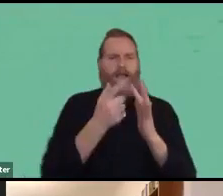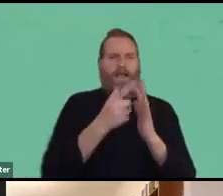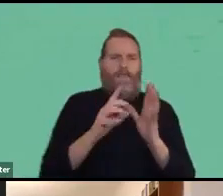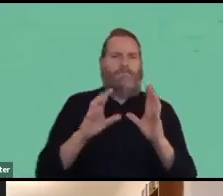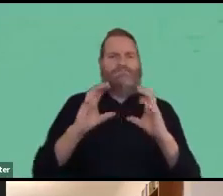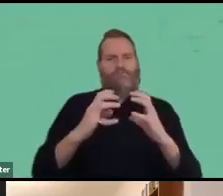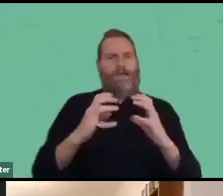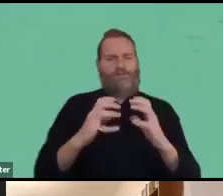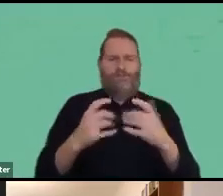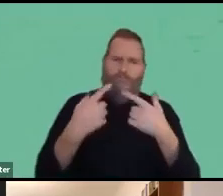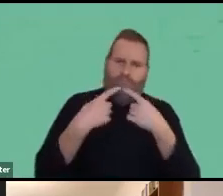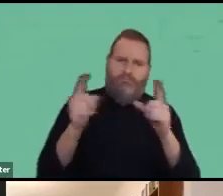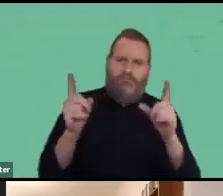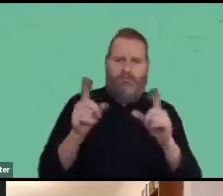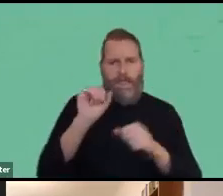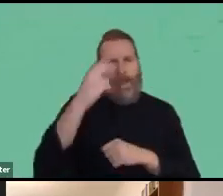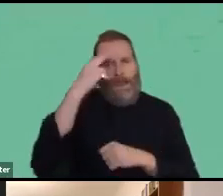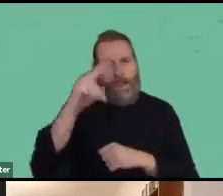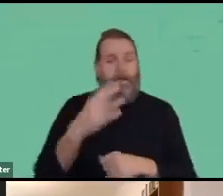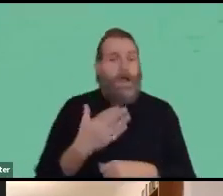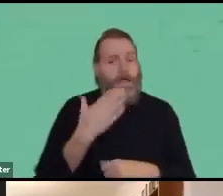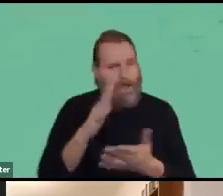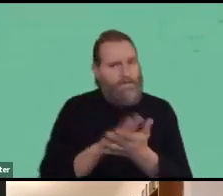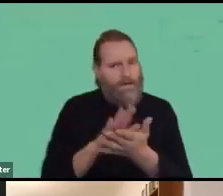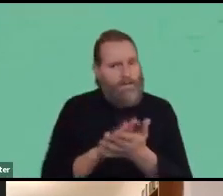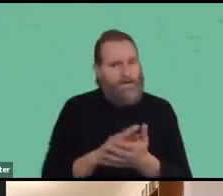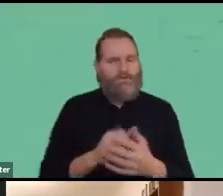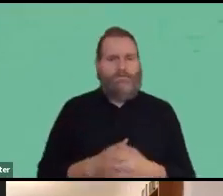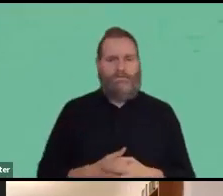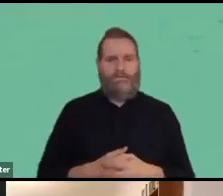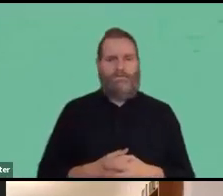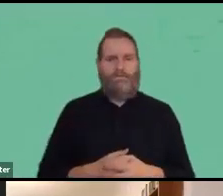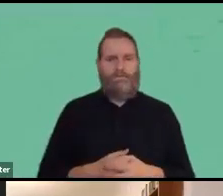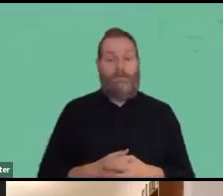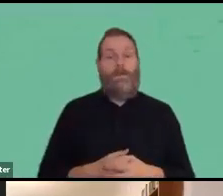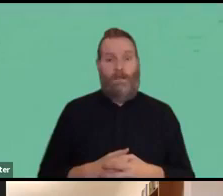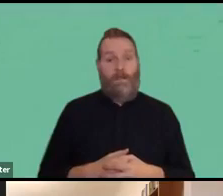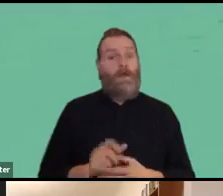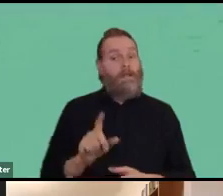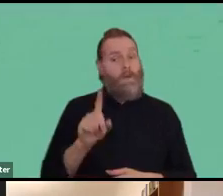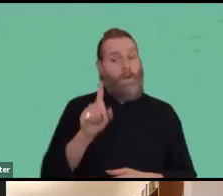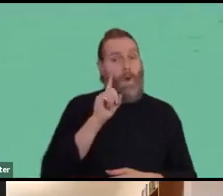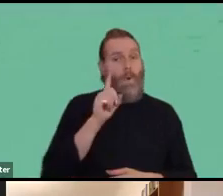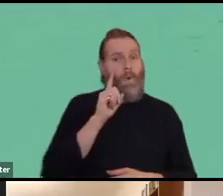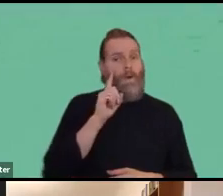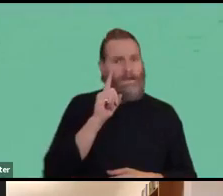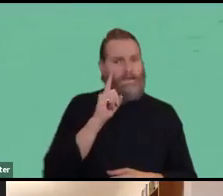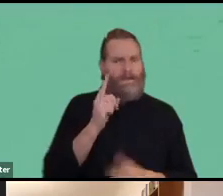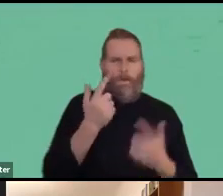all of those branches and I want to just we always ask for case studies and we ask people